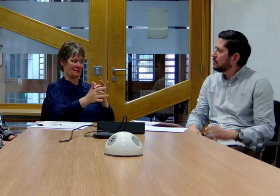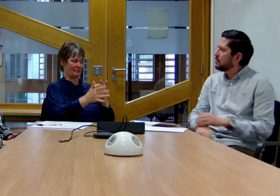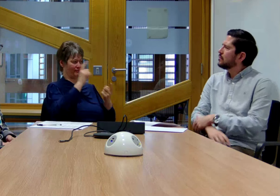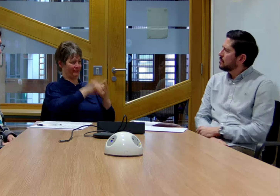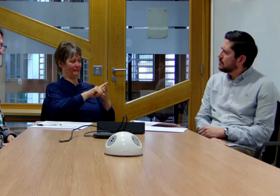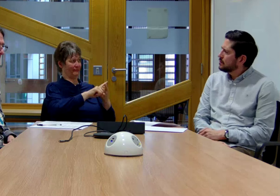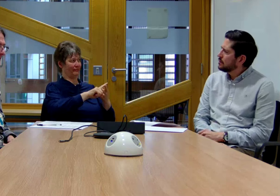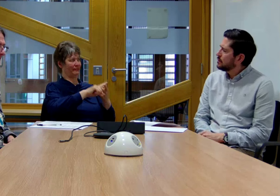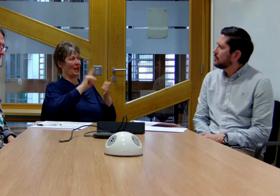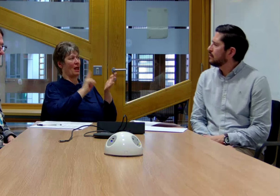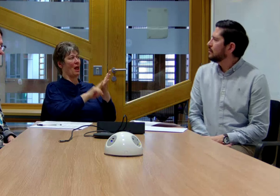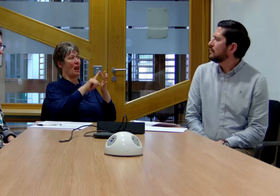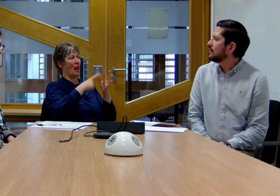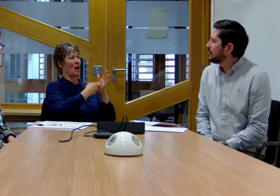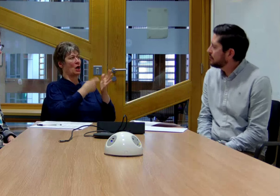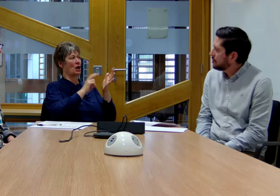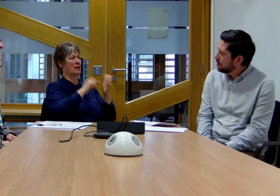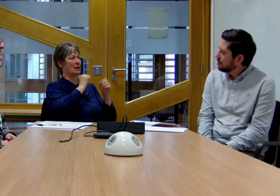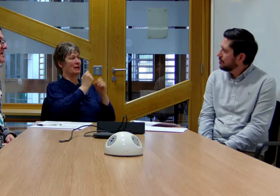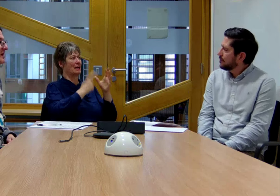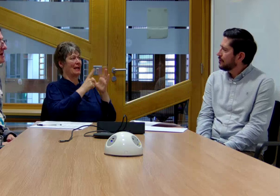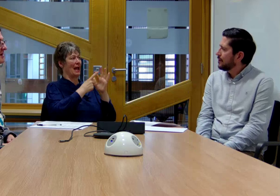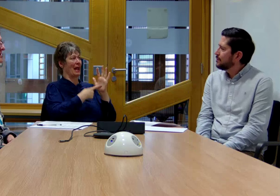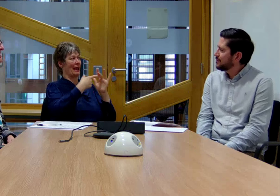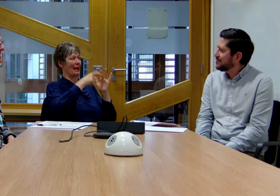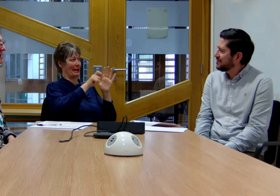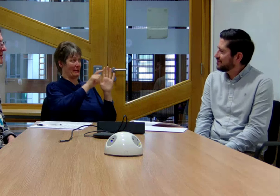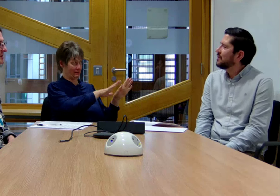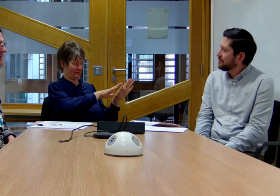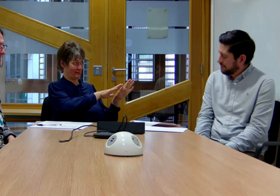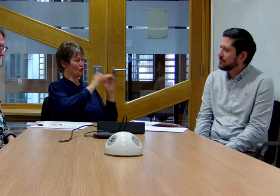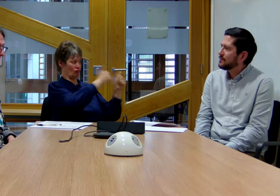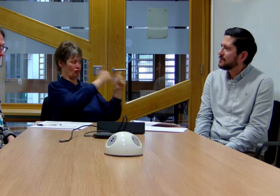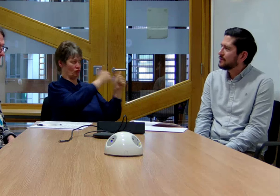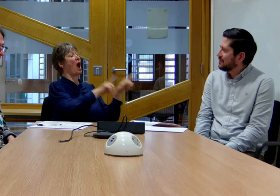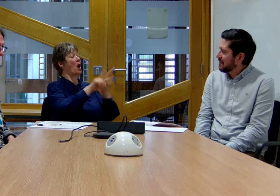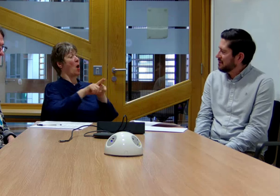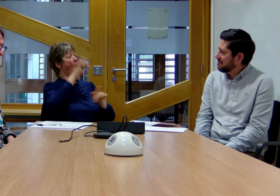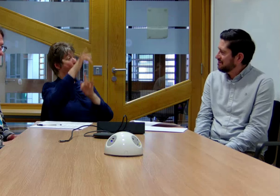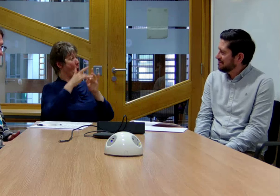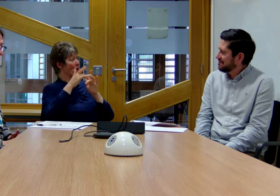and that gives details of all the Gaelic courses available. And there's also SpeakGaelic, which